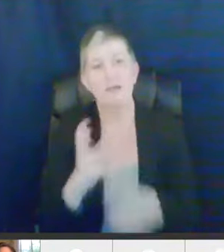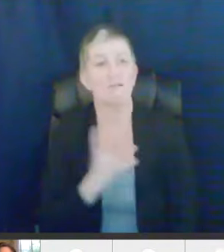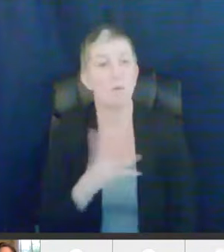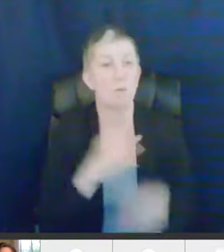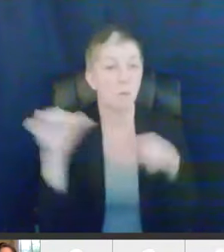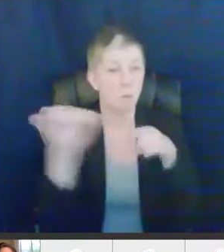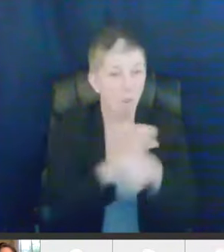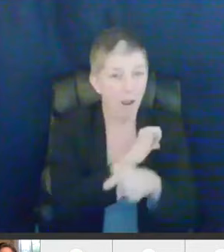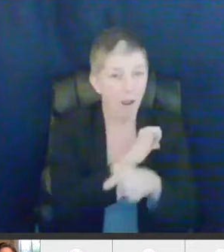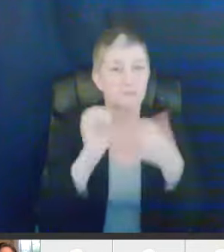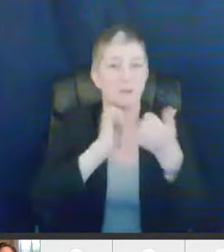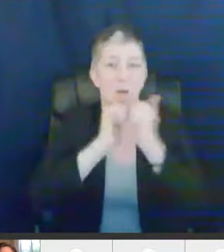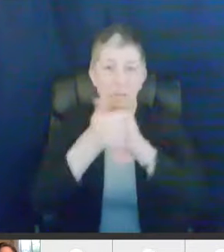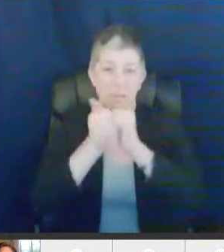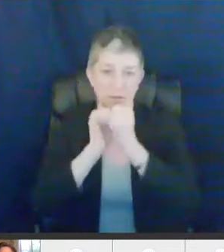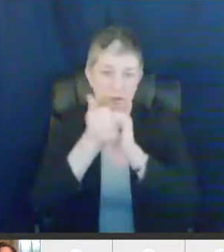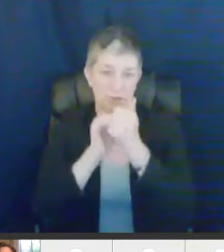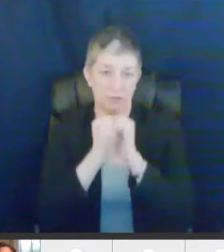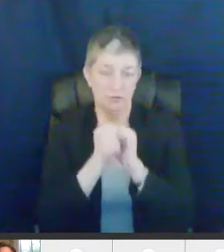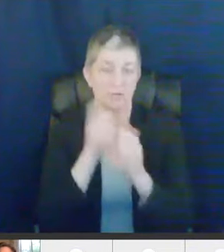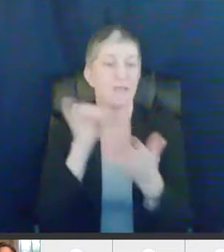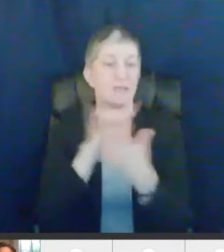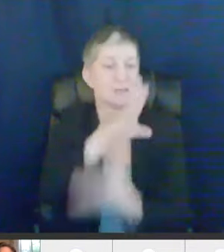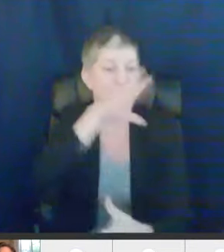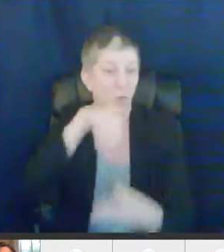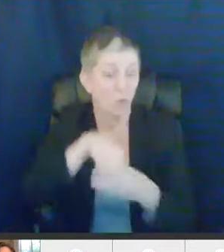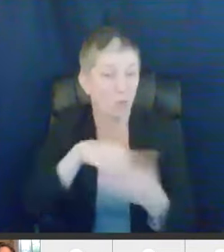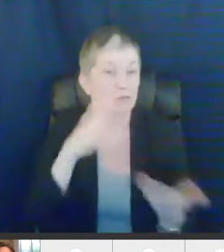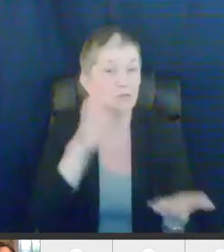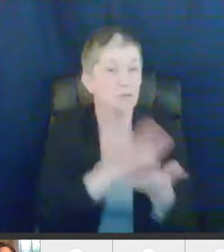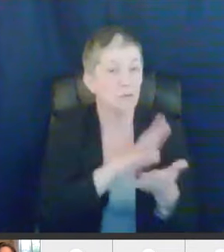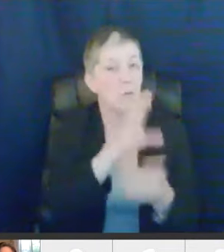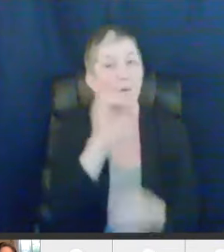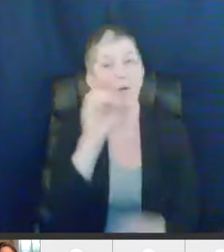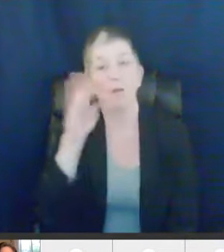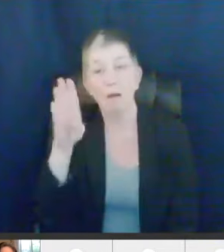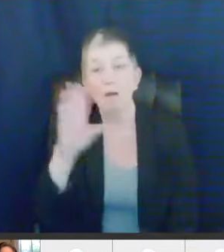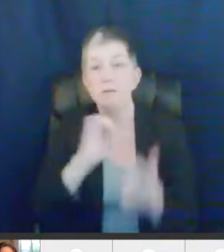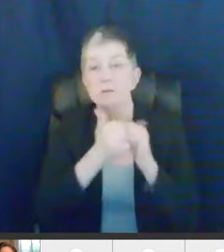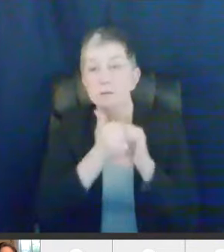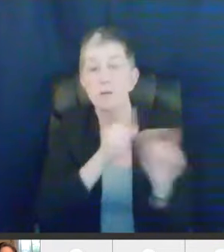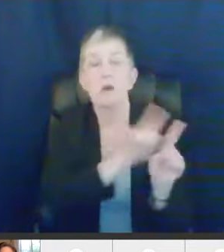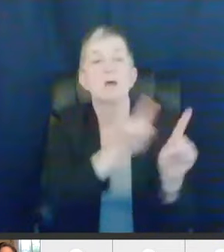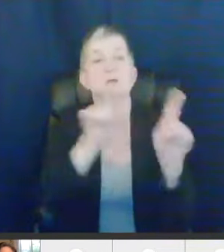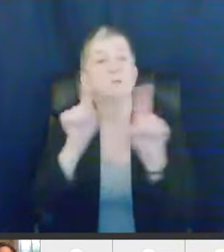competition this includes school and club sports as well as youth and adult